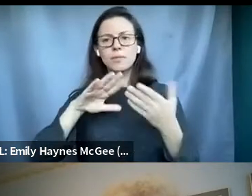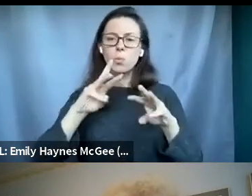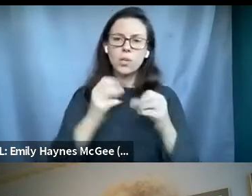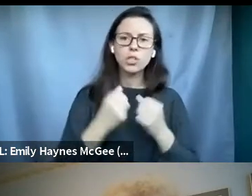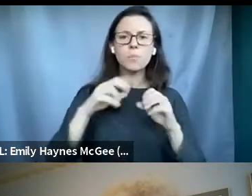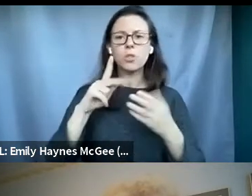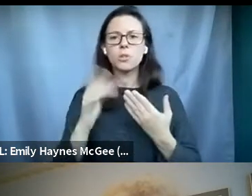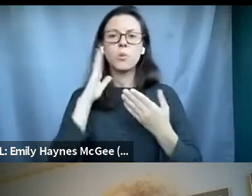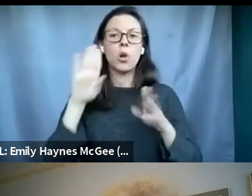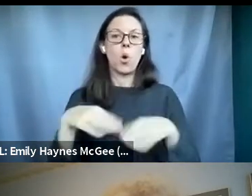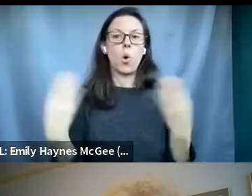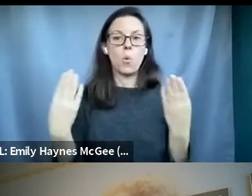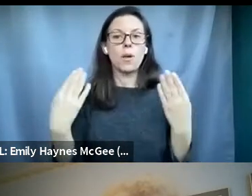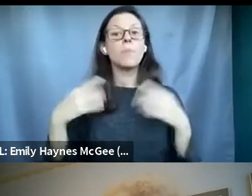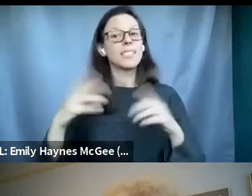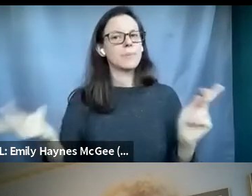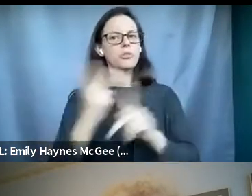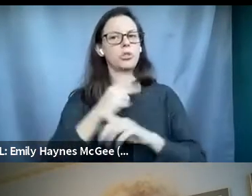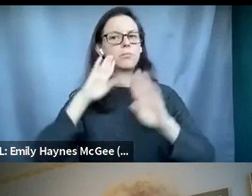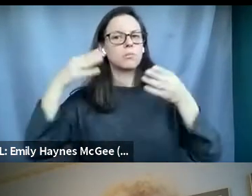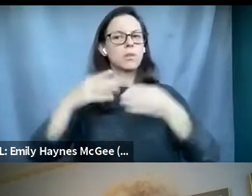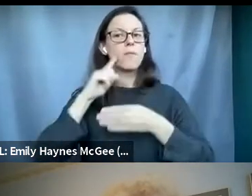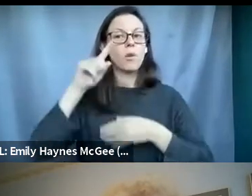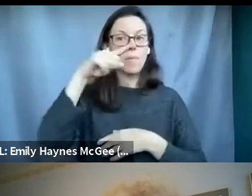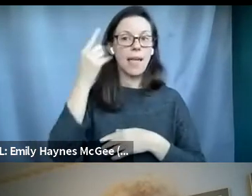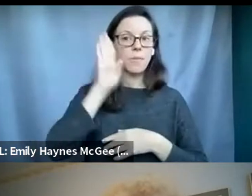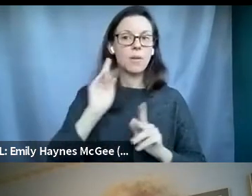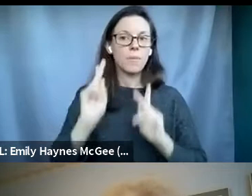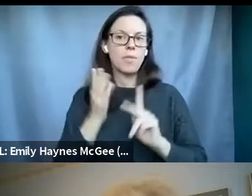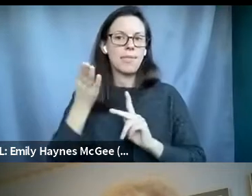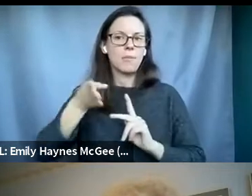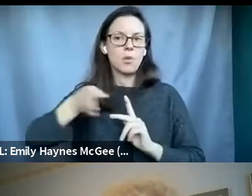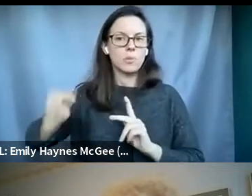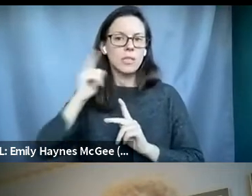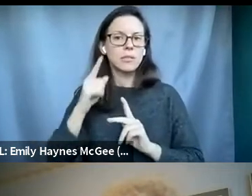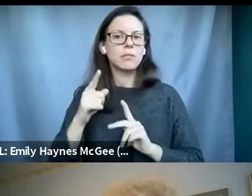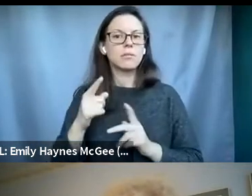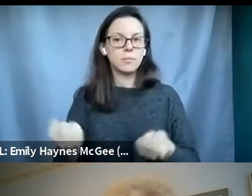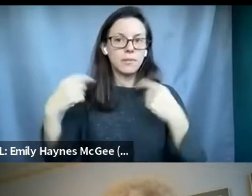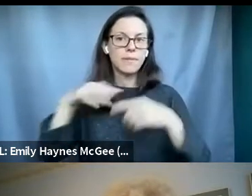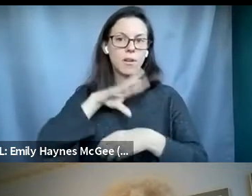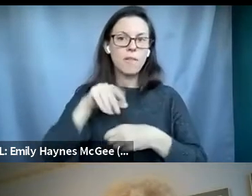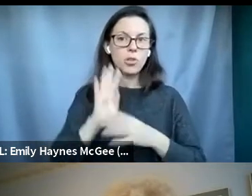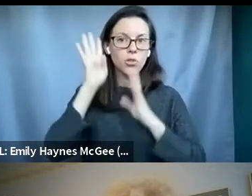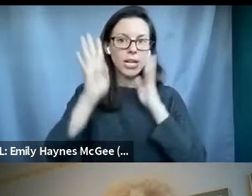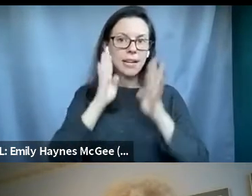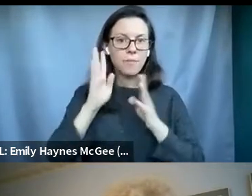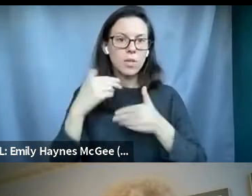but essentially Black and brown folks in Baltimore specifically to be involved in the creative process. So why this?